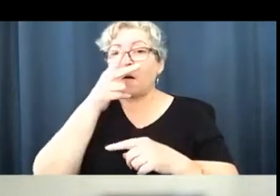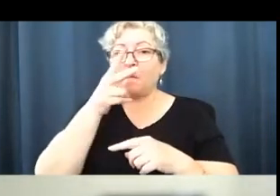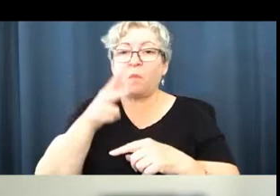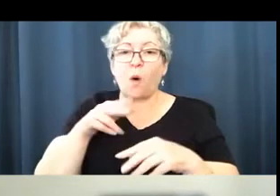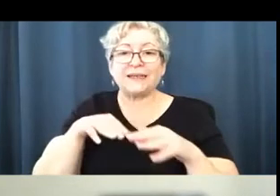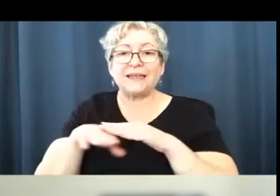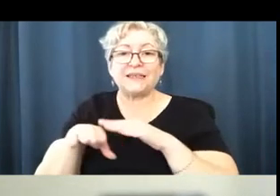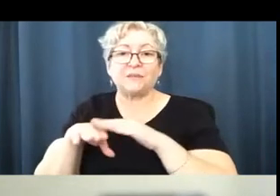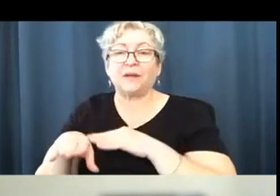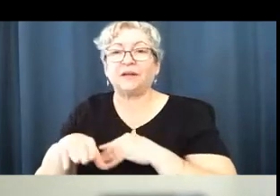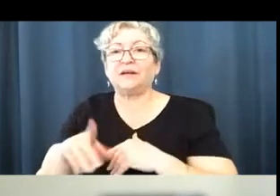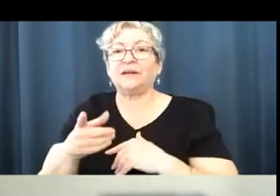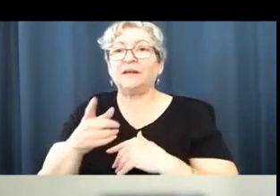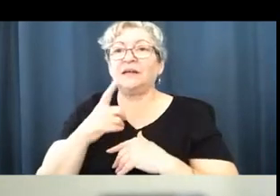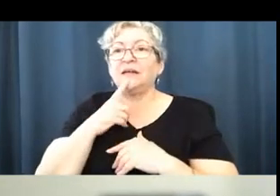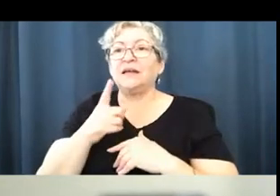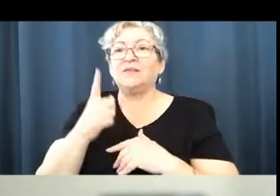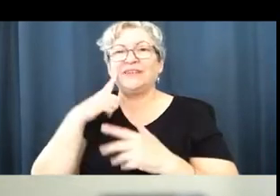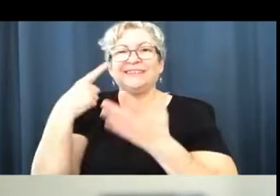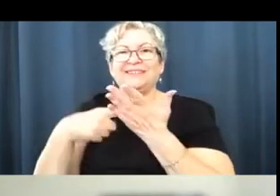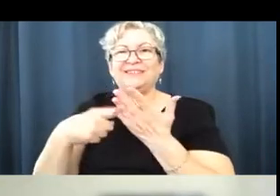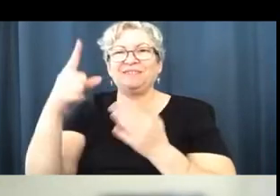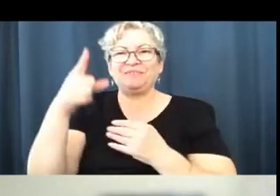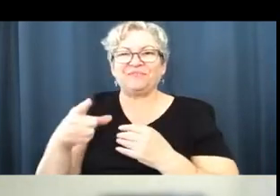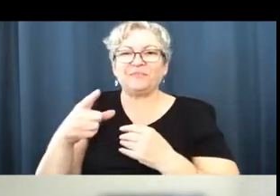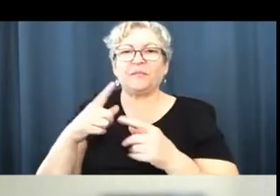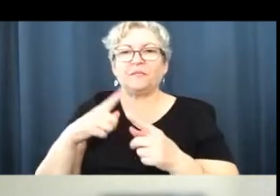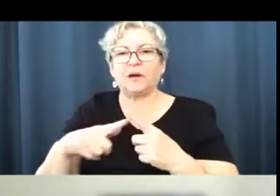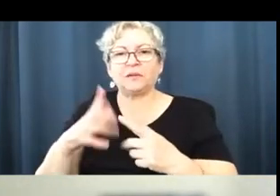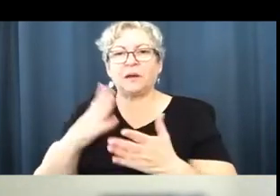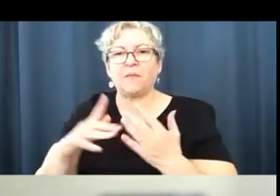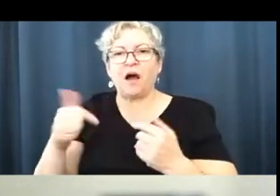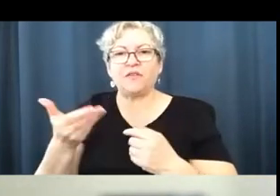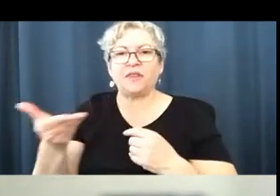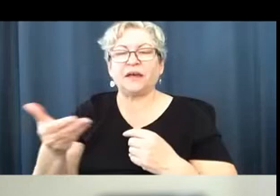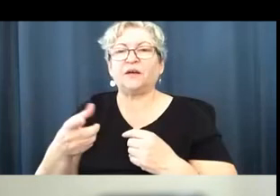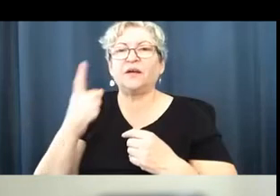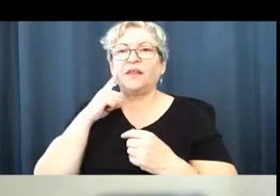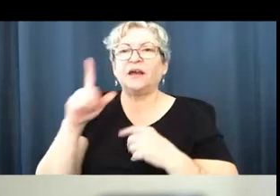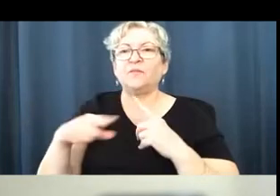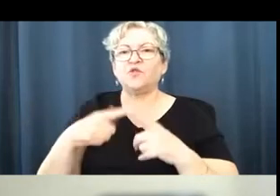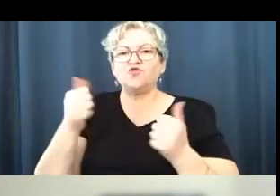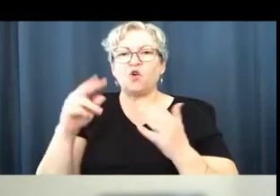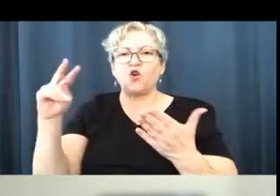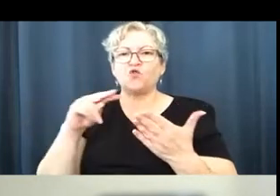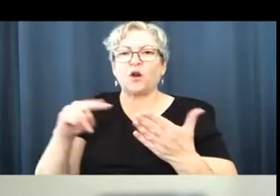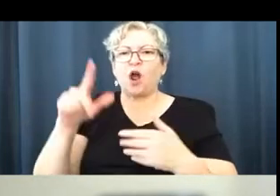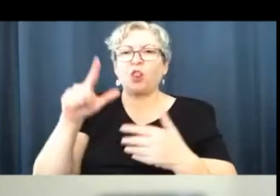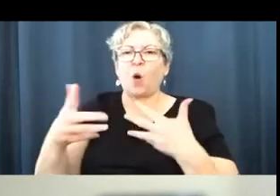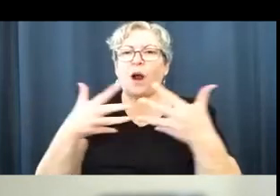that's the screen reader use case that we went through, but we talked about some other things. So if you think about trying to read like a low contrast content on your phone